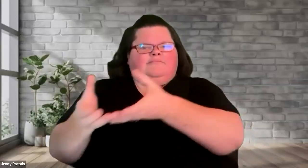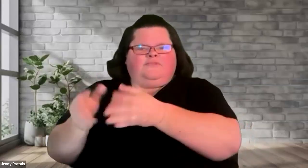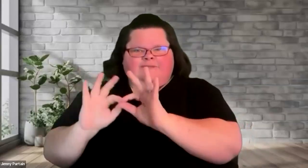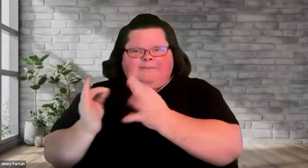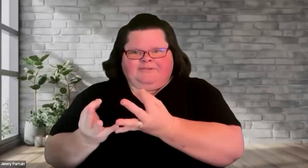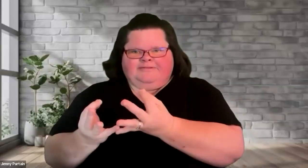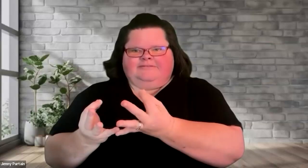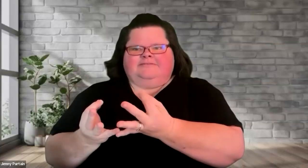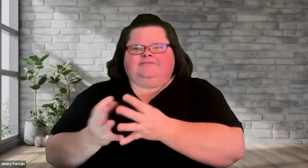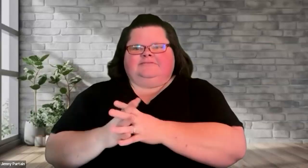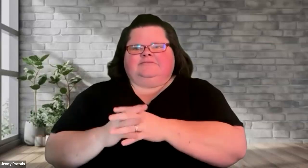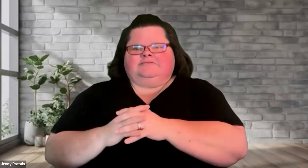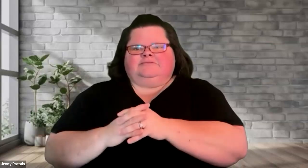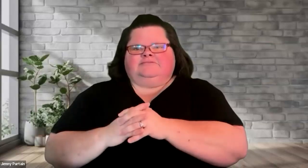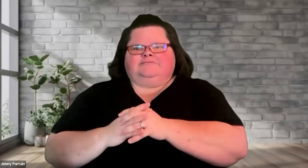And the data would be reported to the family.